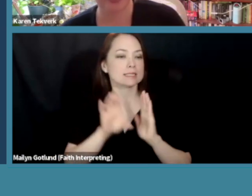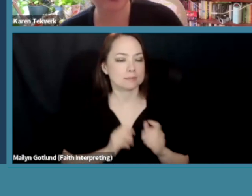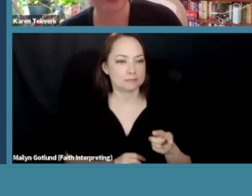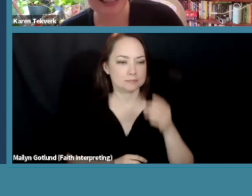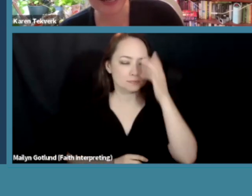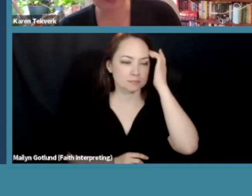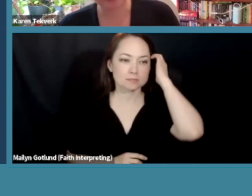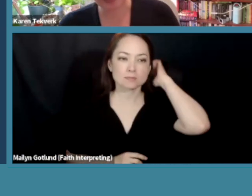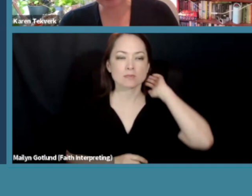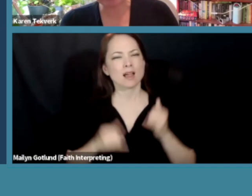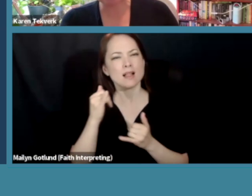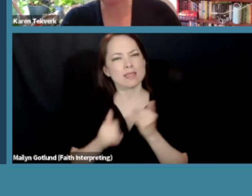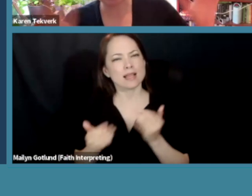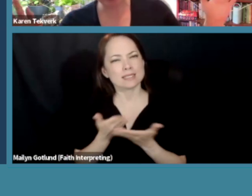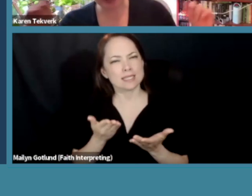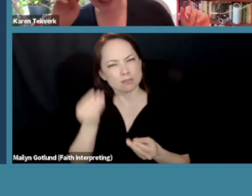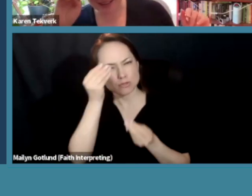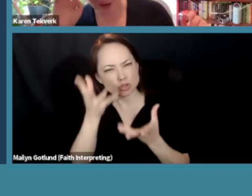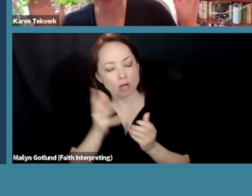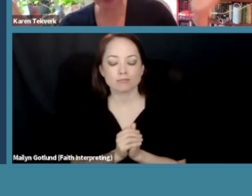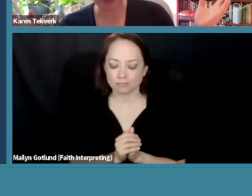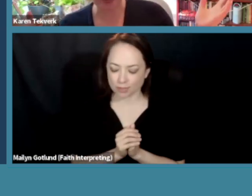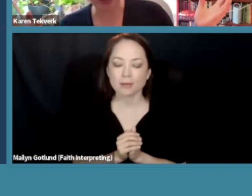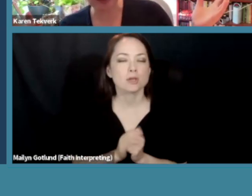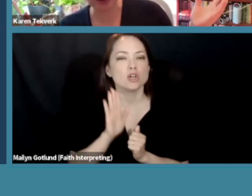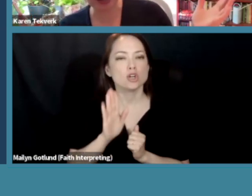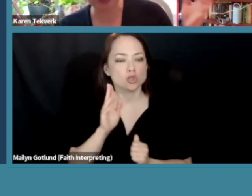The last thing I want to say is, all right, your guests, hopefully, had a great experience,